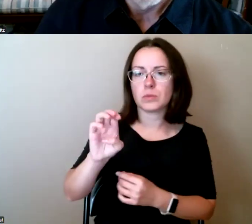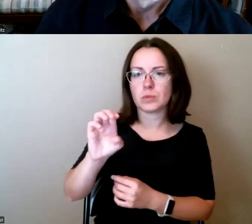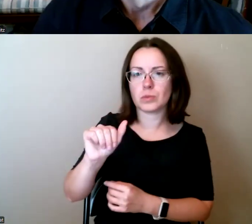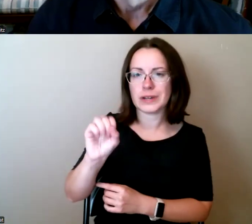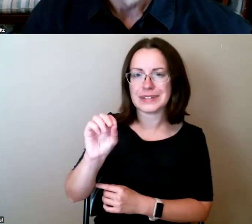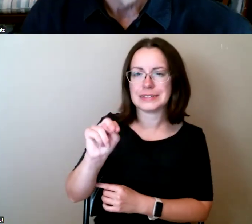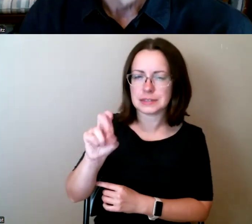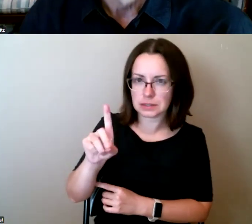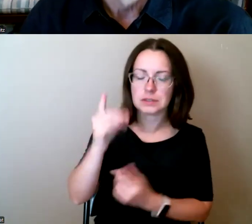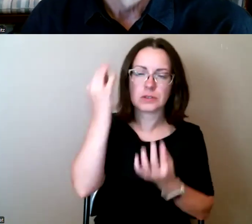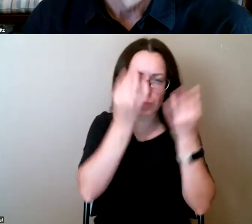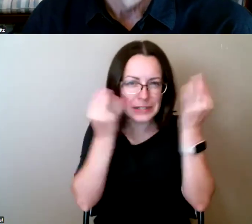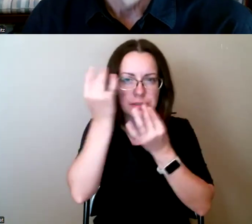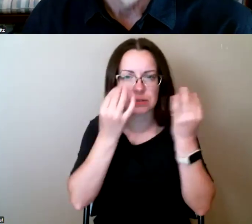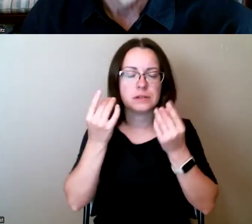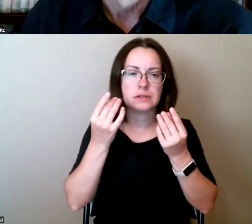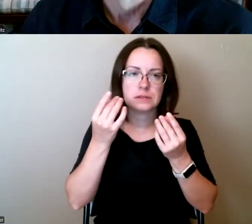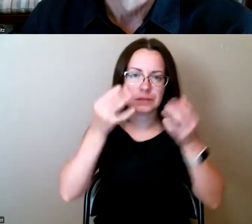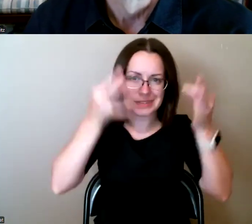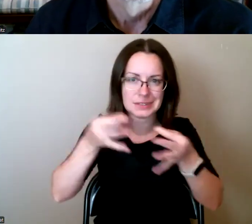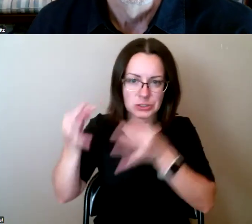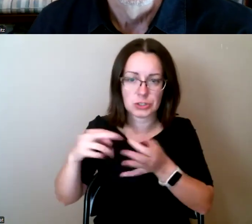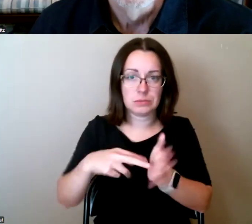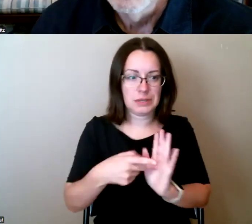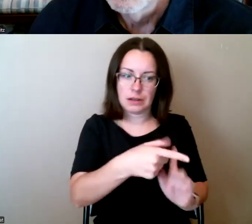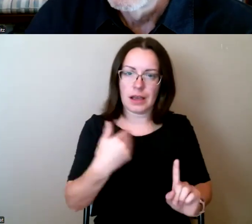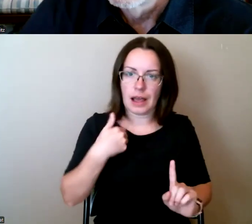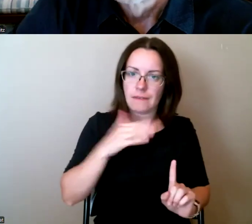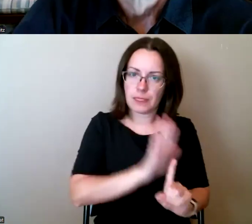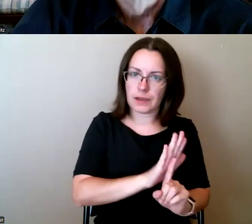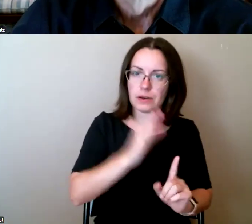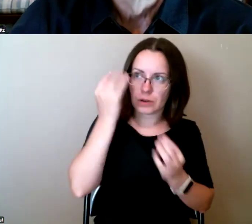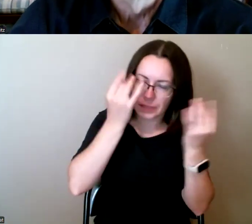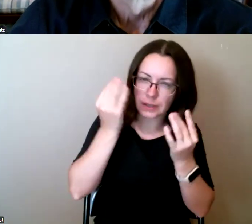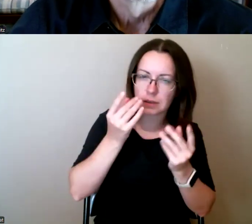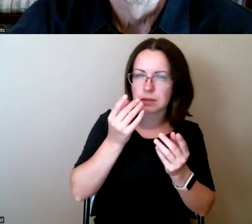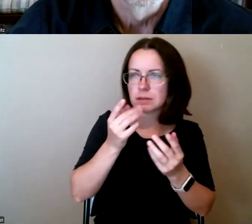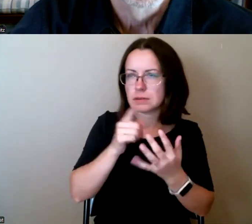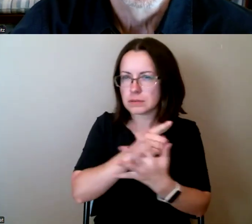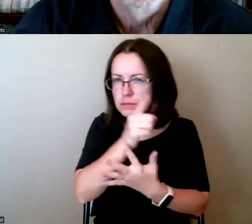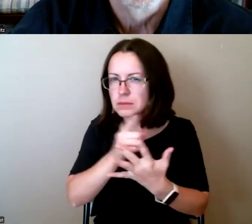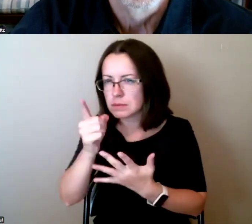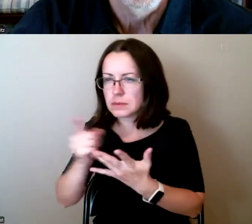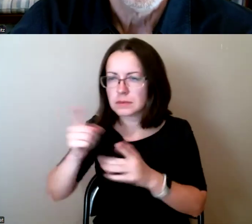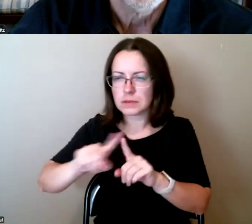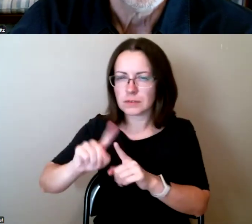they apply a logic to how they arrived at their decision making process toward the end. Those